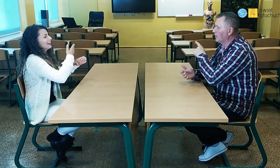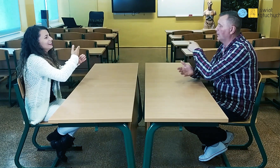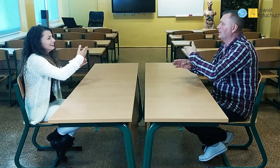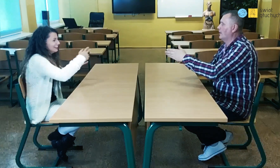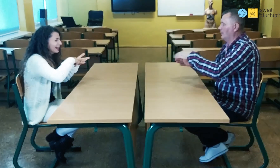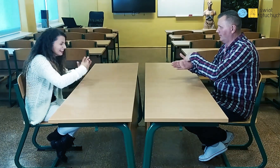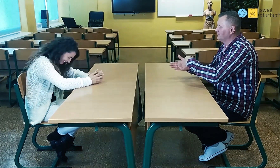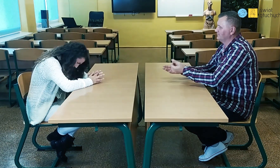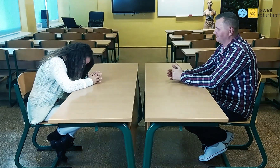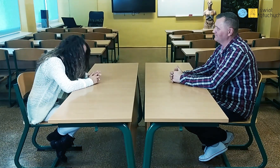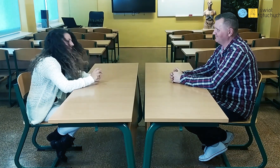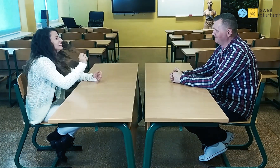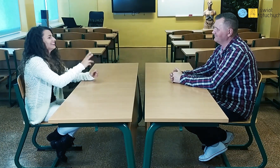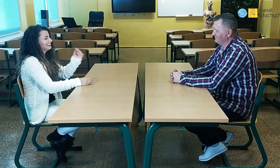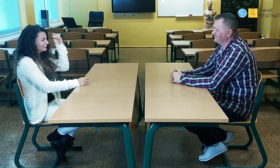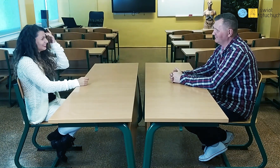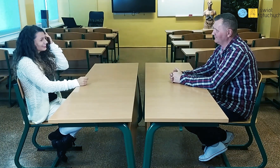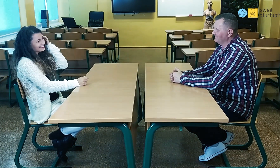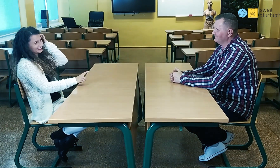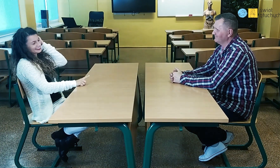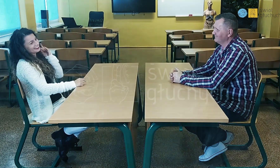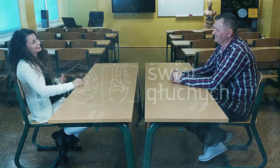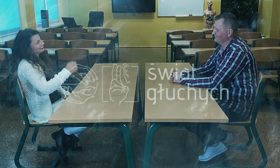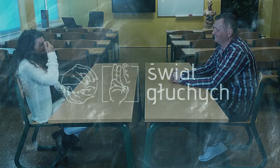while others continued to dance because they didn't realize. Yes.